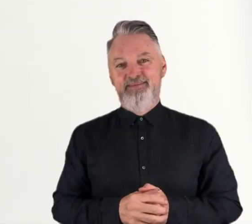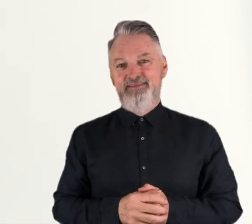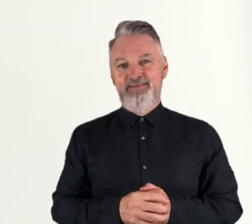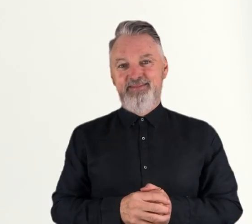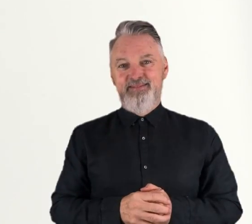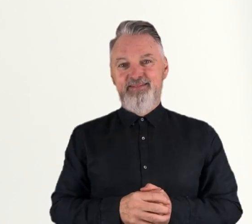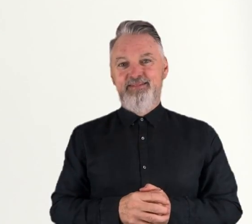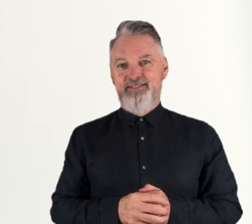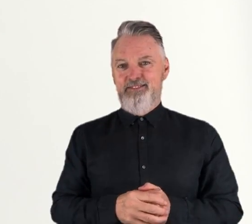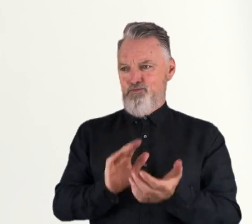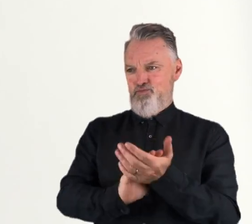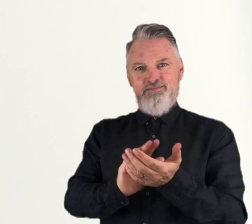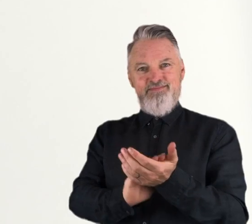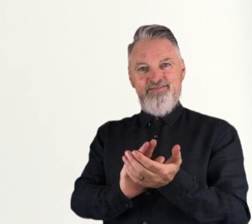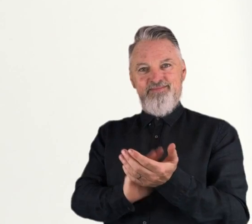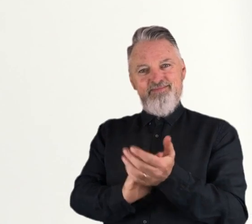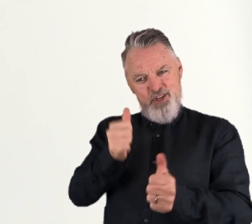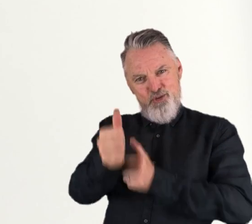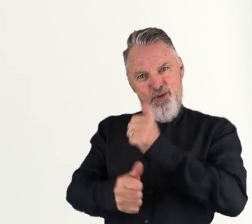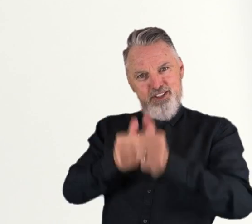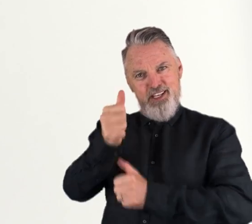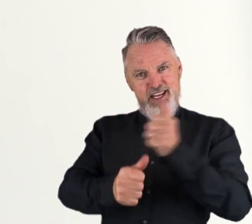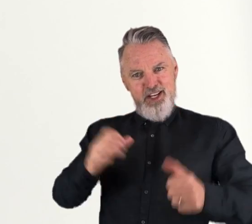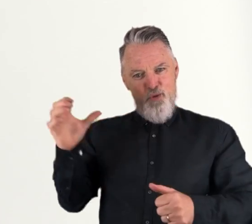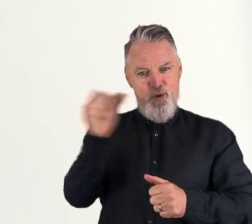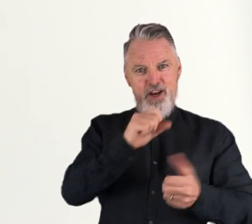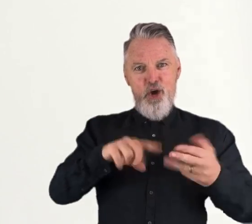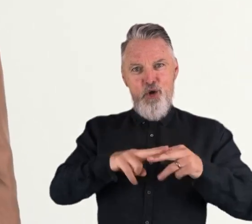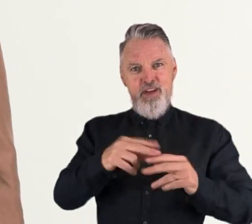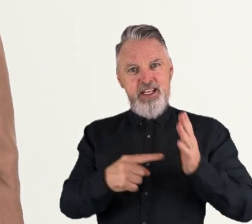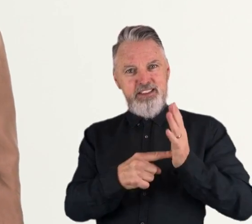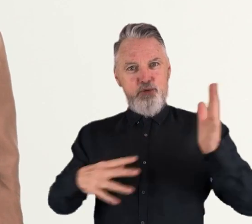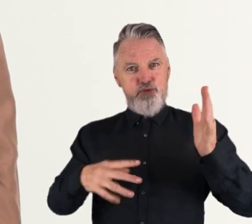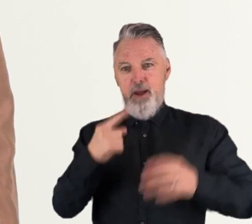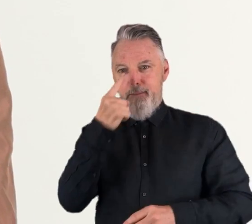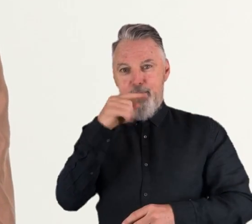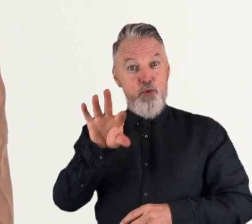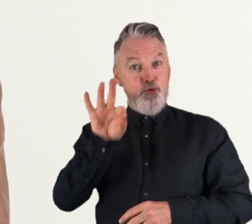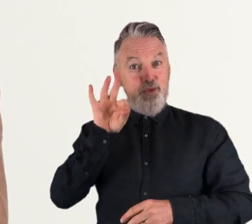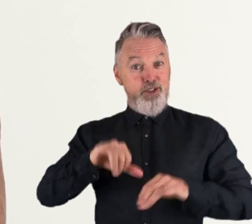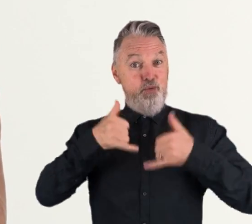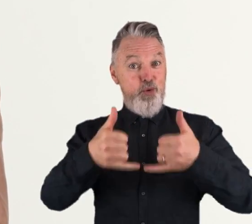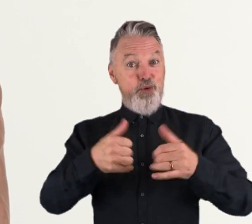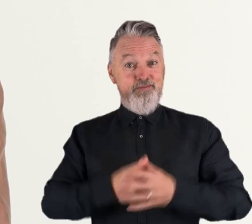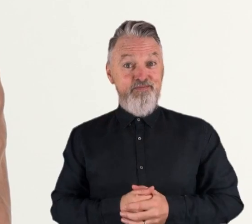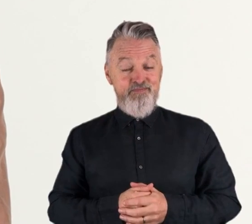A big congratulations to the winner of the Telstra people's choice award. During our first group of startups pitching tonight